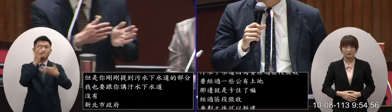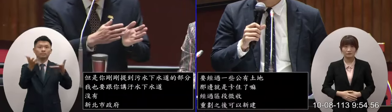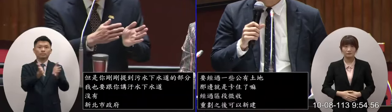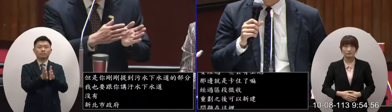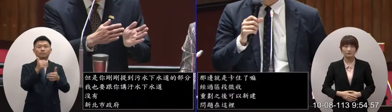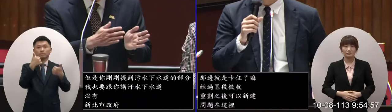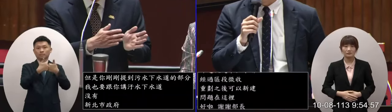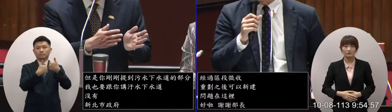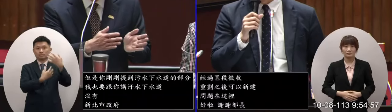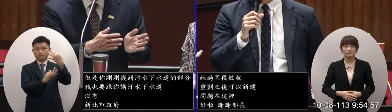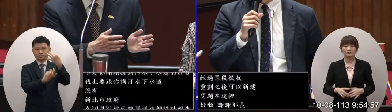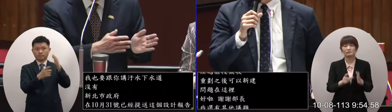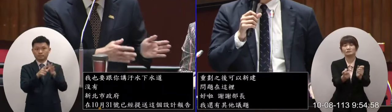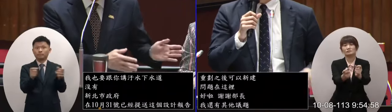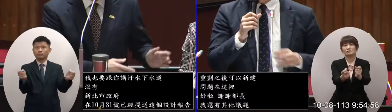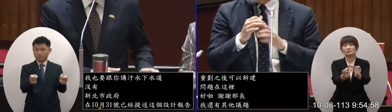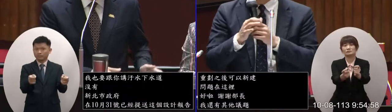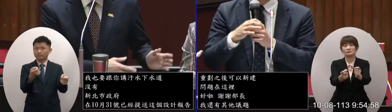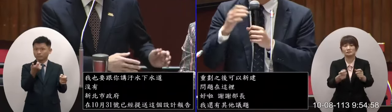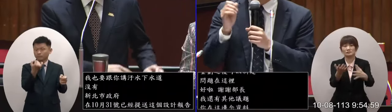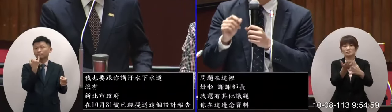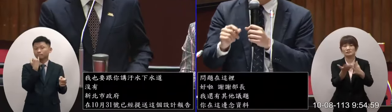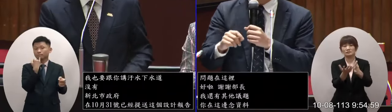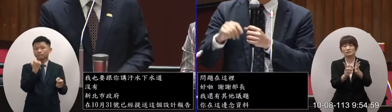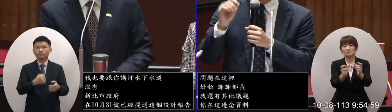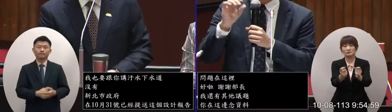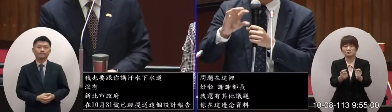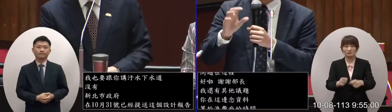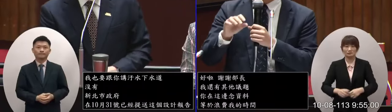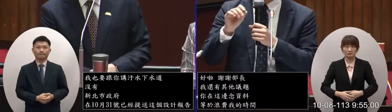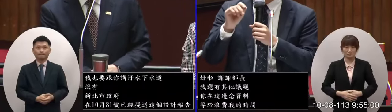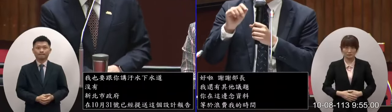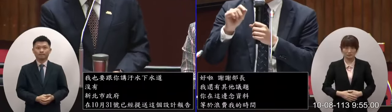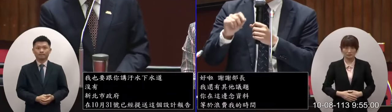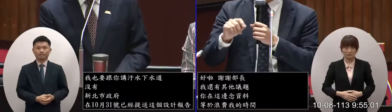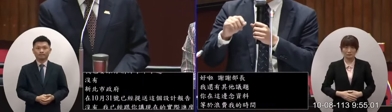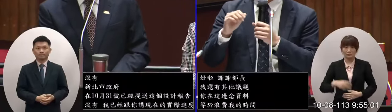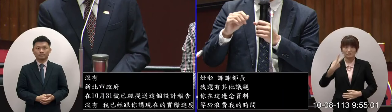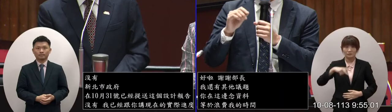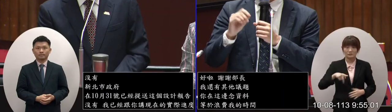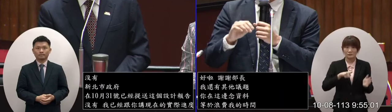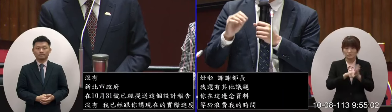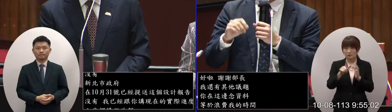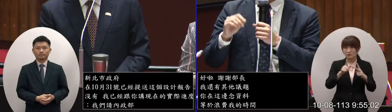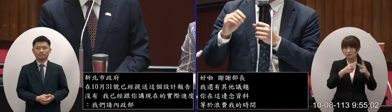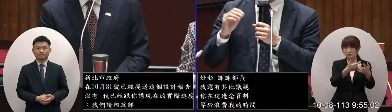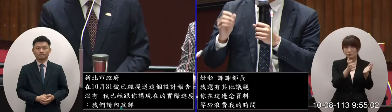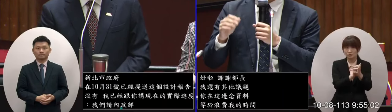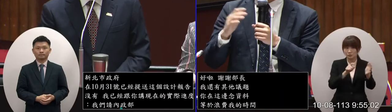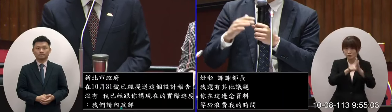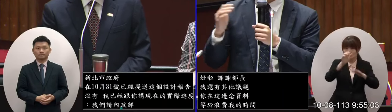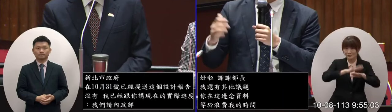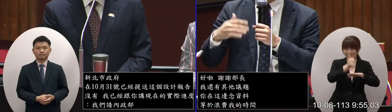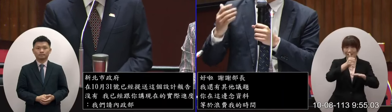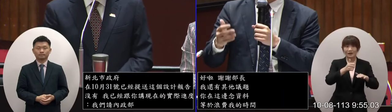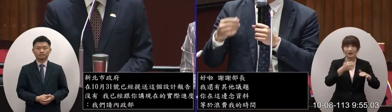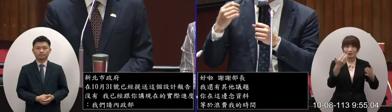closer and hope that it can be sent to the meeting quickly before